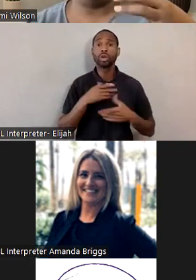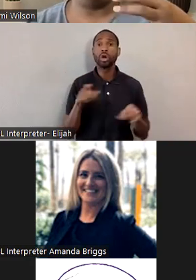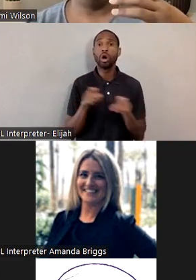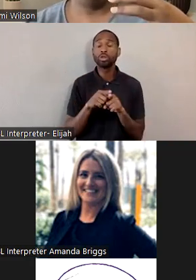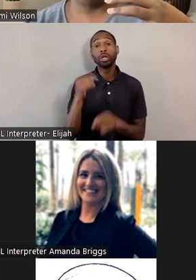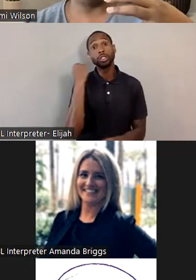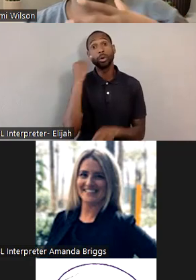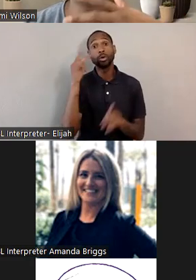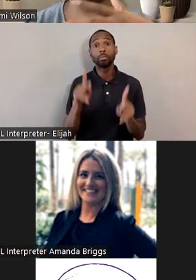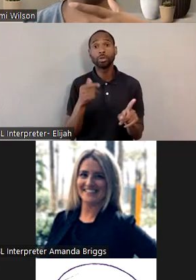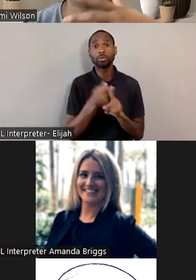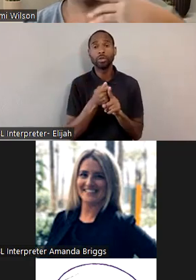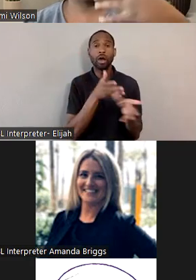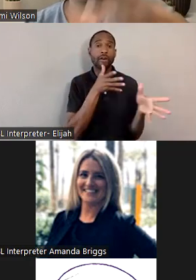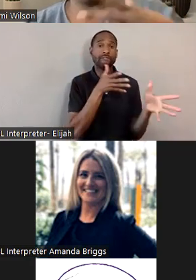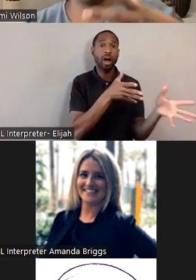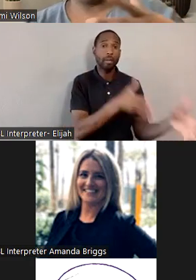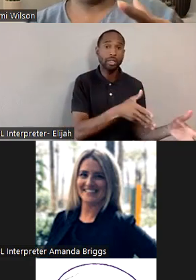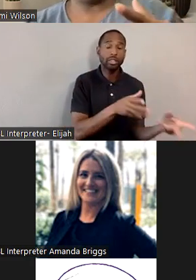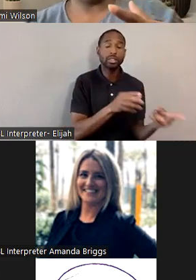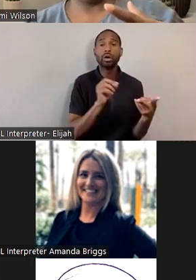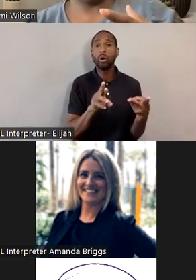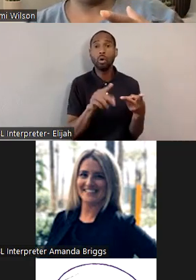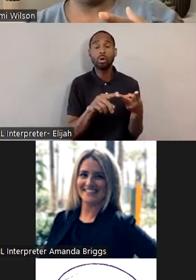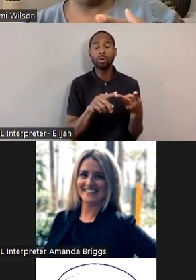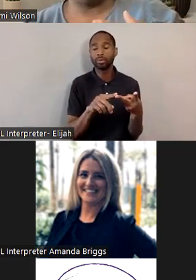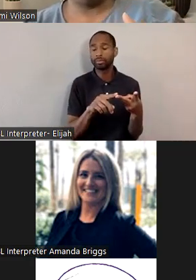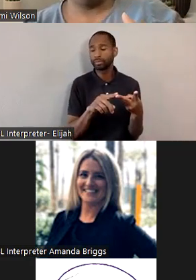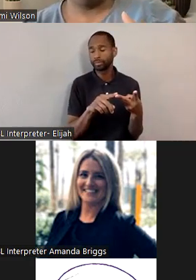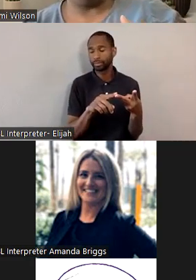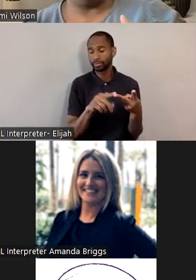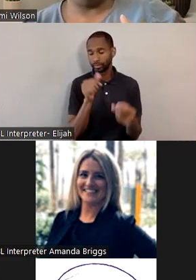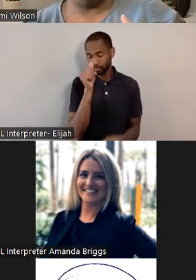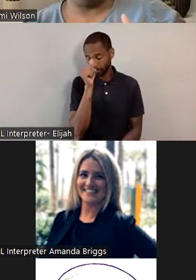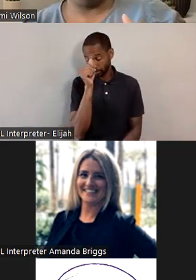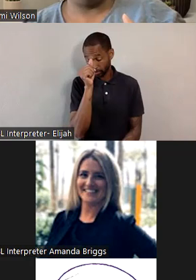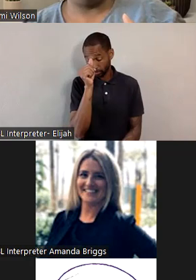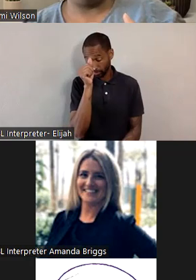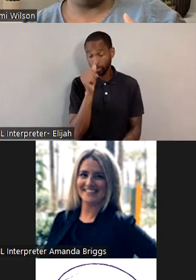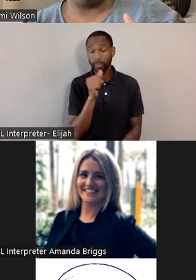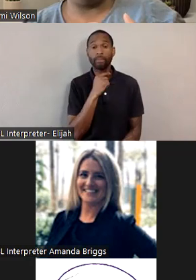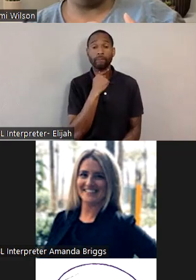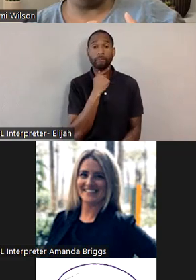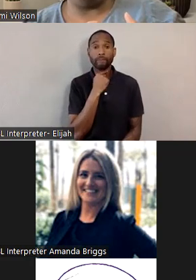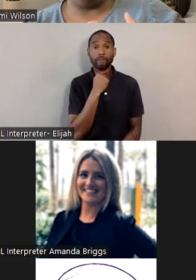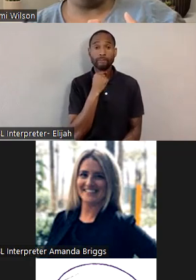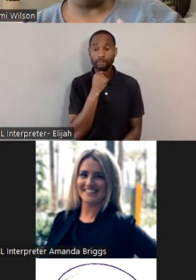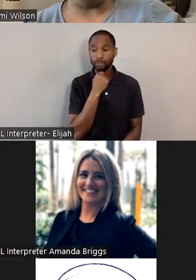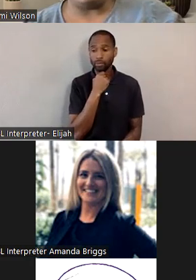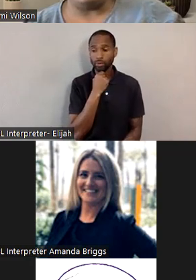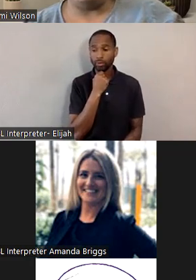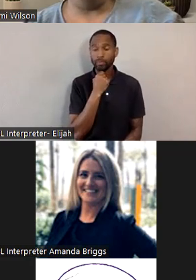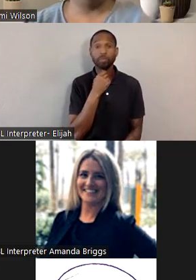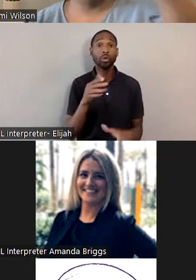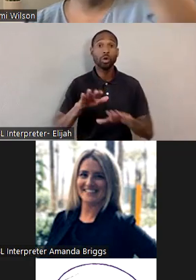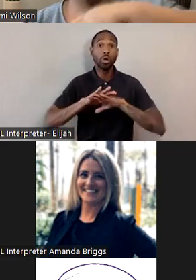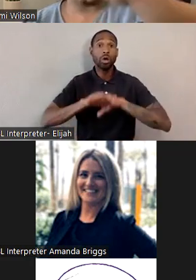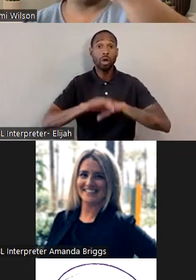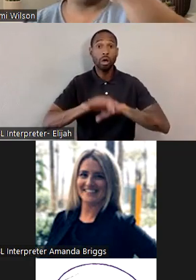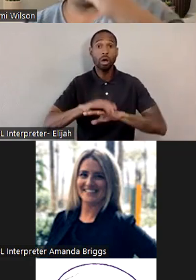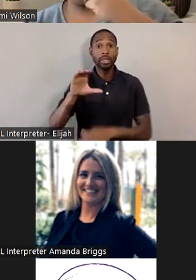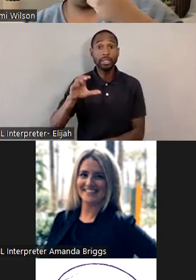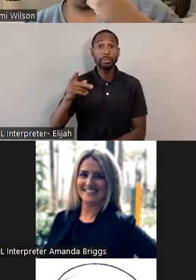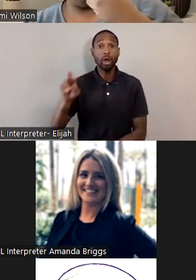if they vomited in that process of providing aid, it would not